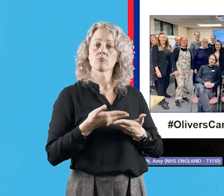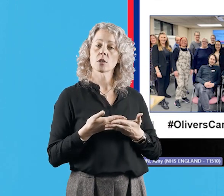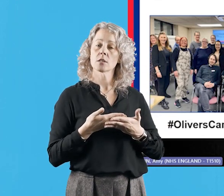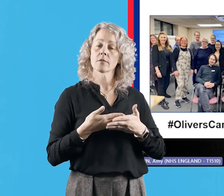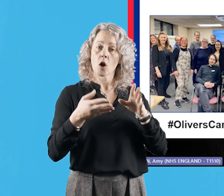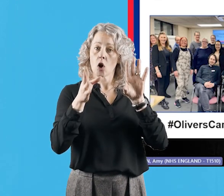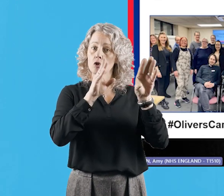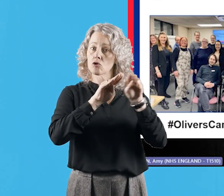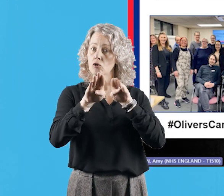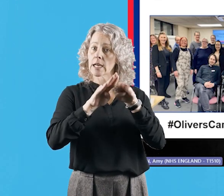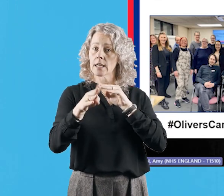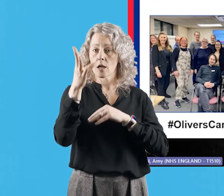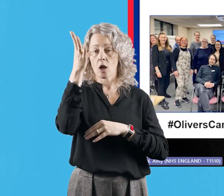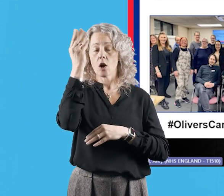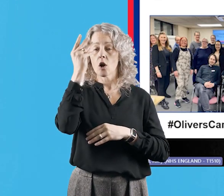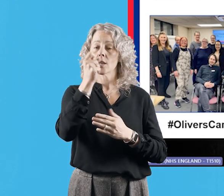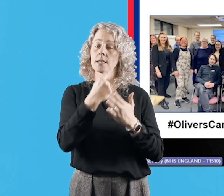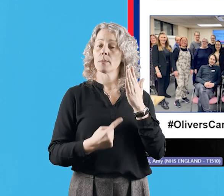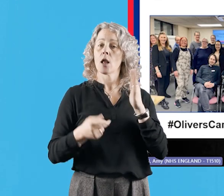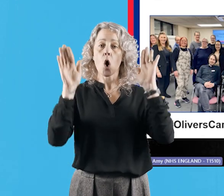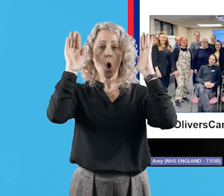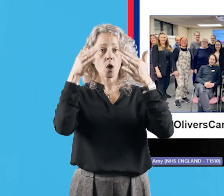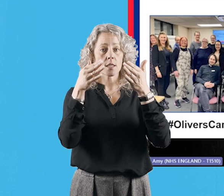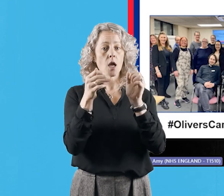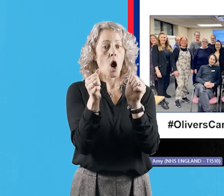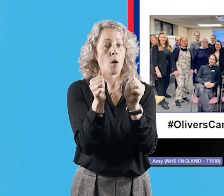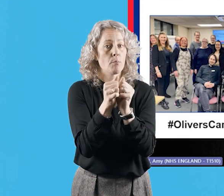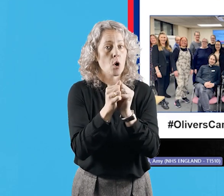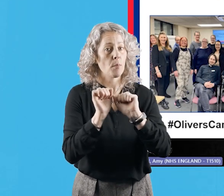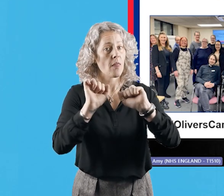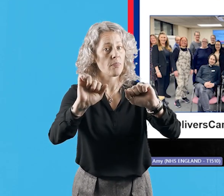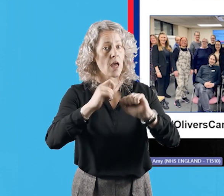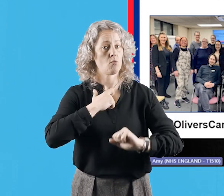training on learning, disability and autism appropriate to their